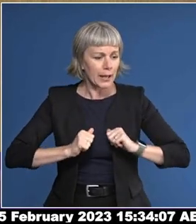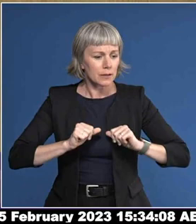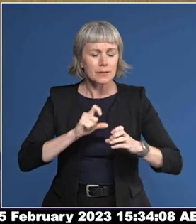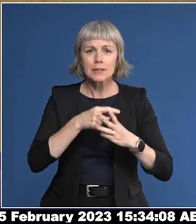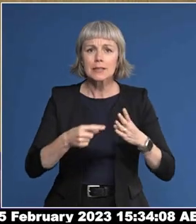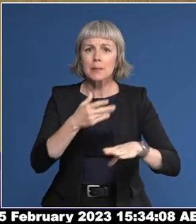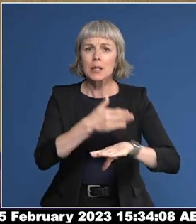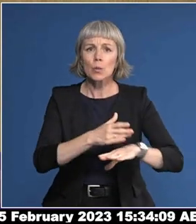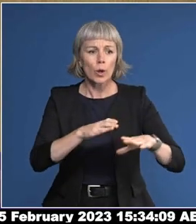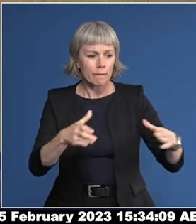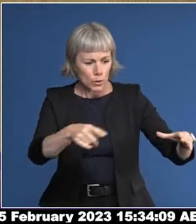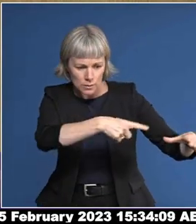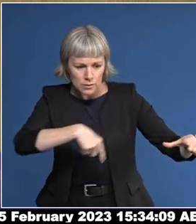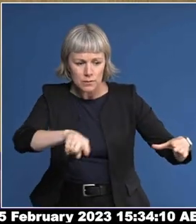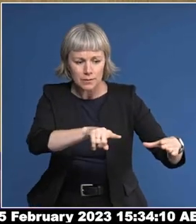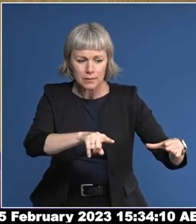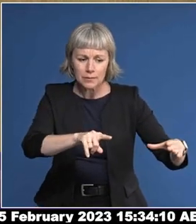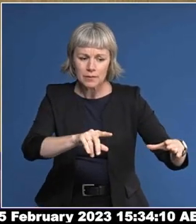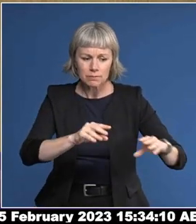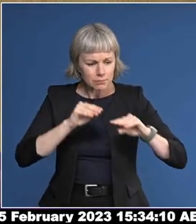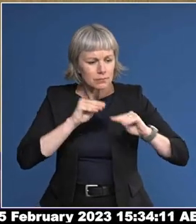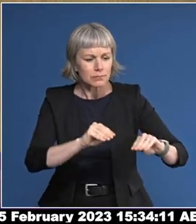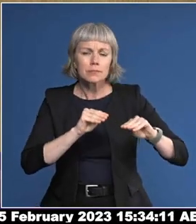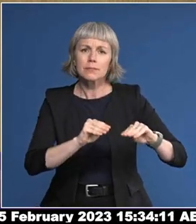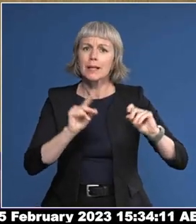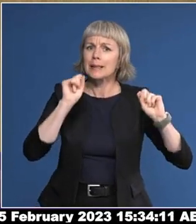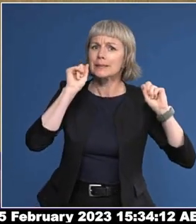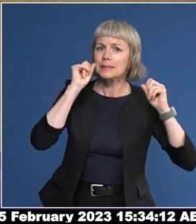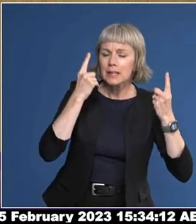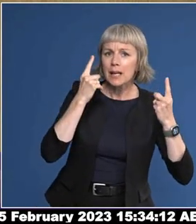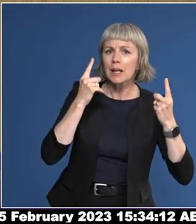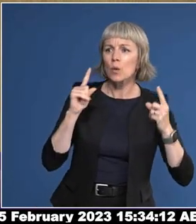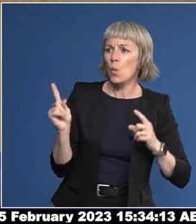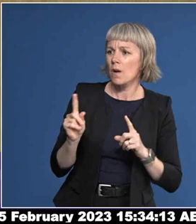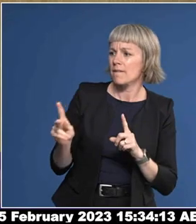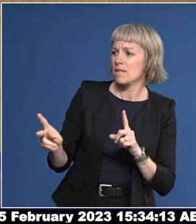understanding what violence, abuse, aggression - sorry, violence, abuse, neglect